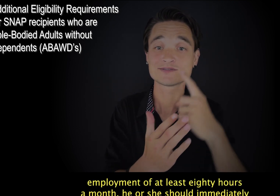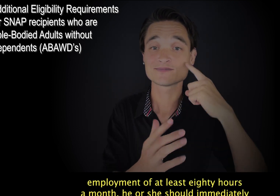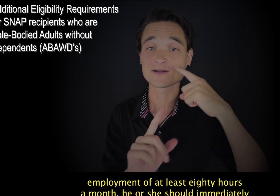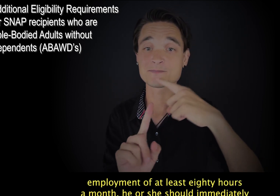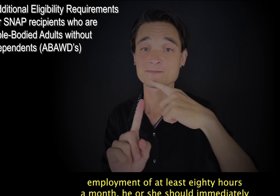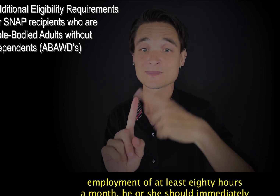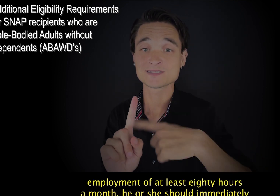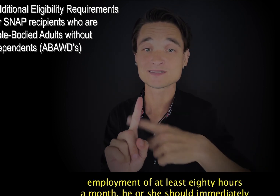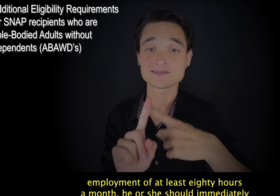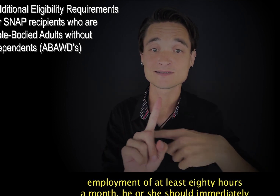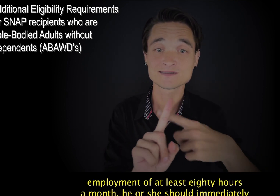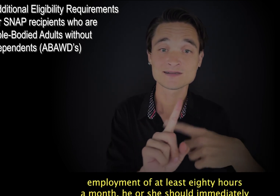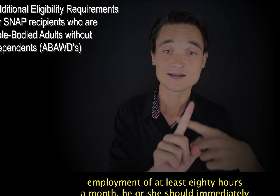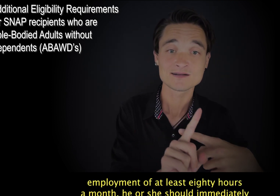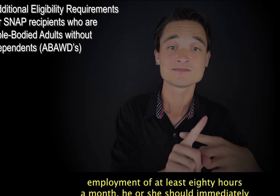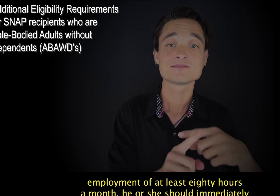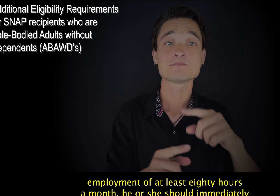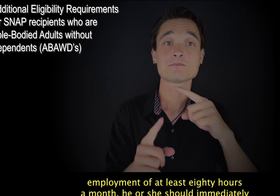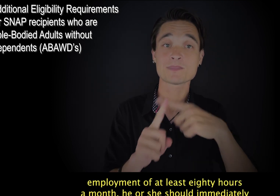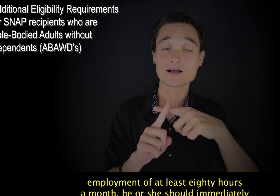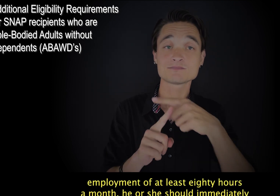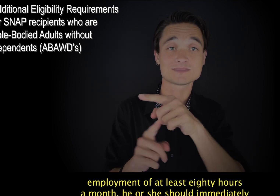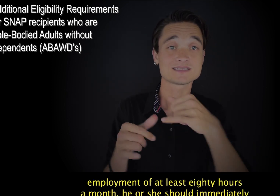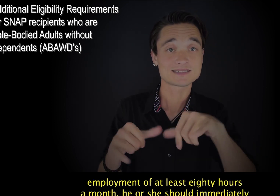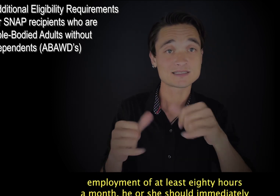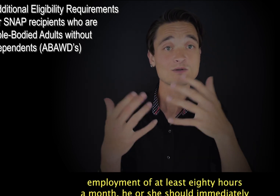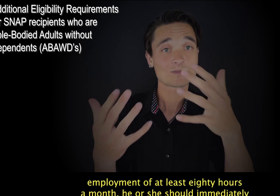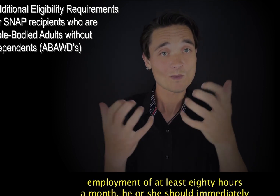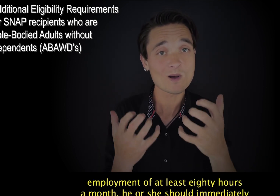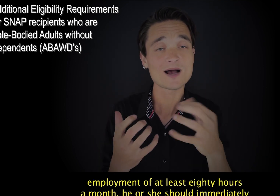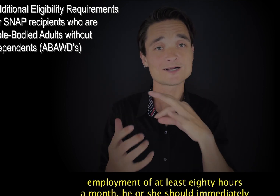employment of at least eighty hours a month, he or she should immediately